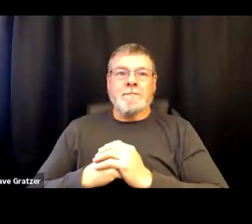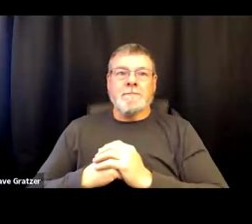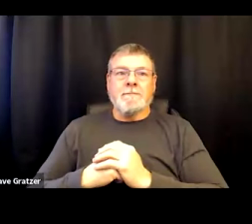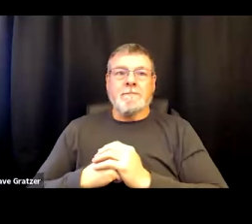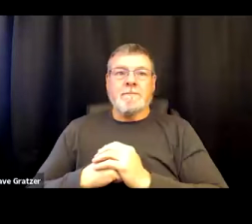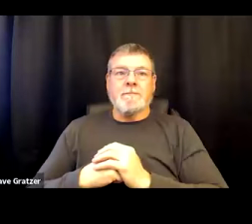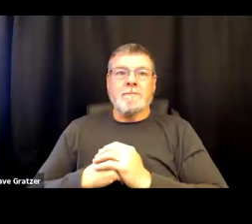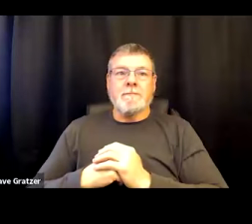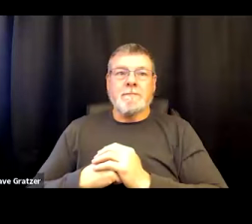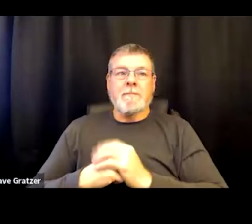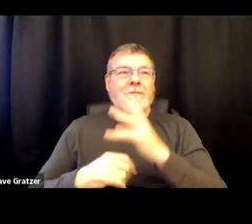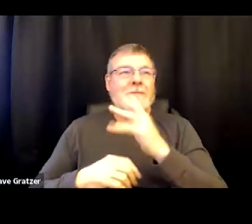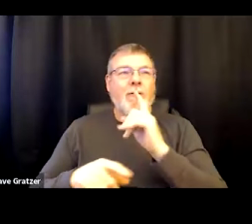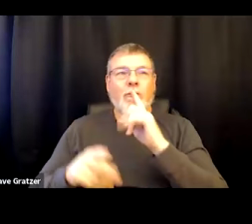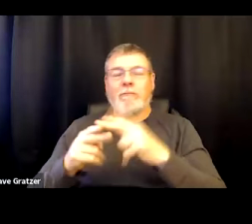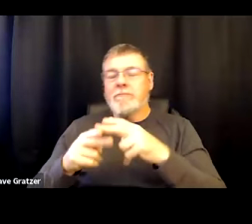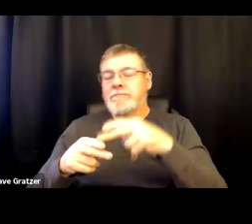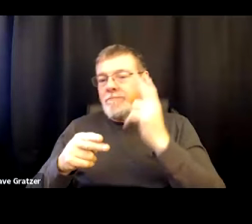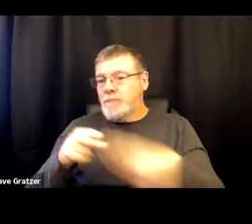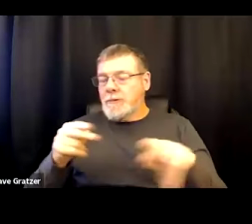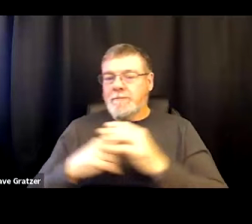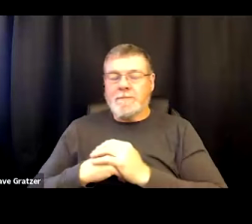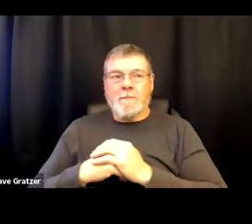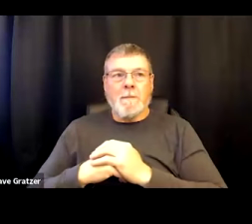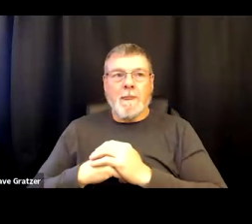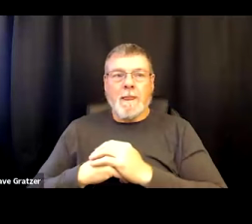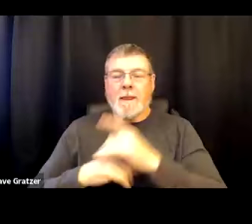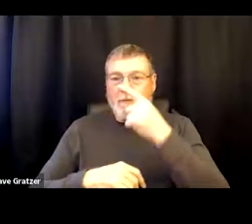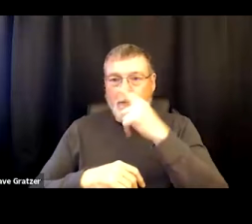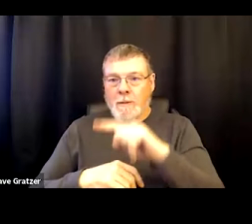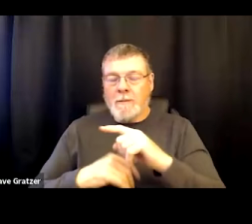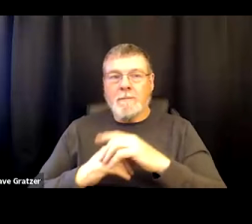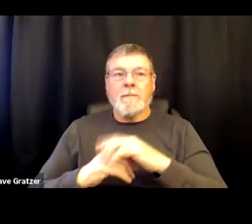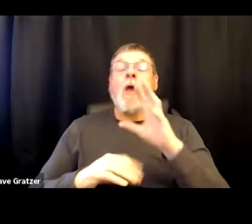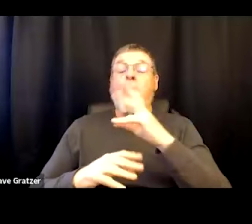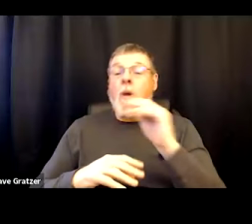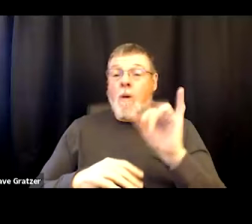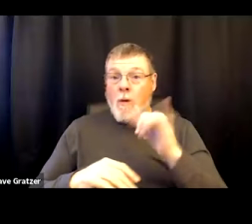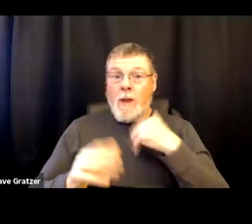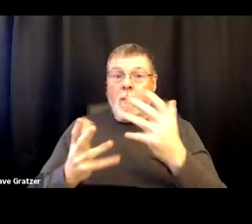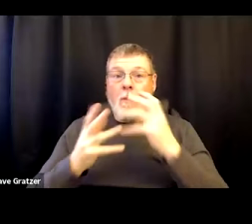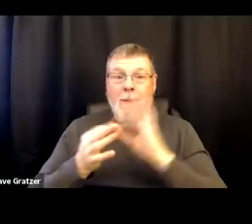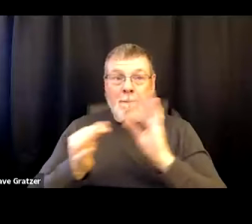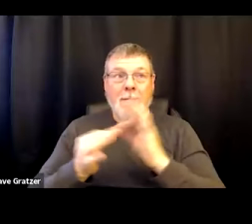Just very briefly, if you'll indulge me, I just wanna mention the importance of reentry services,